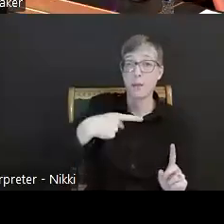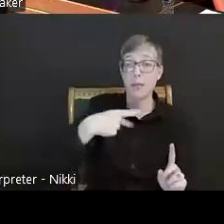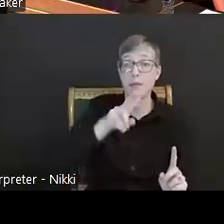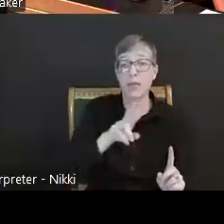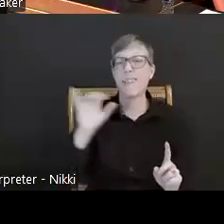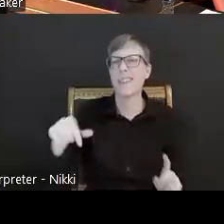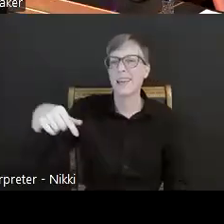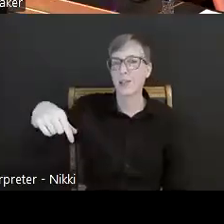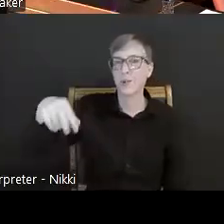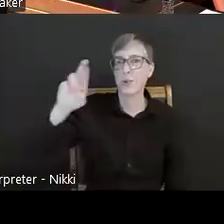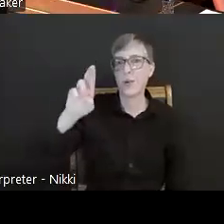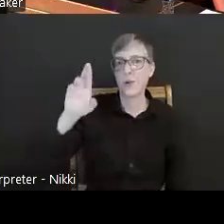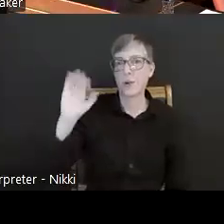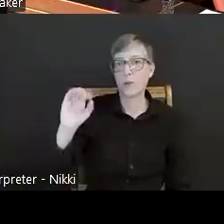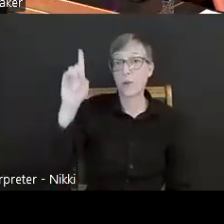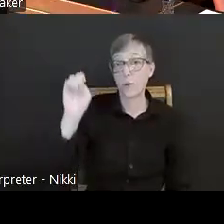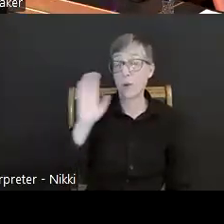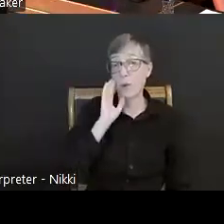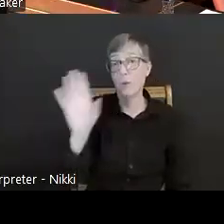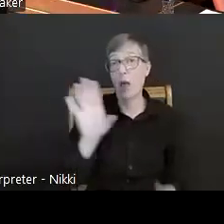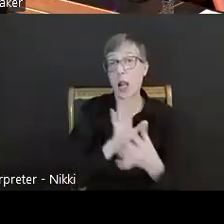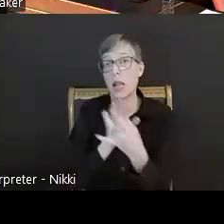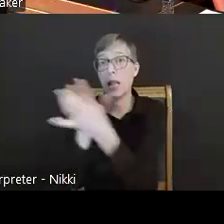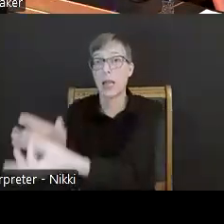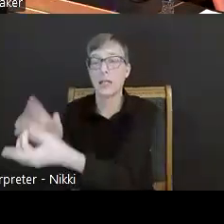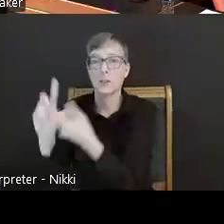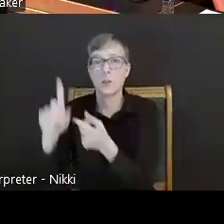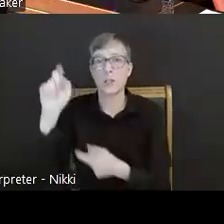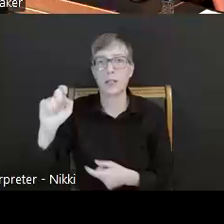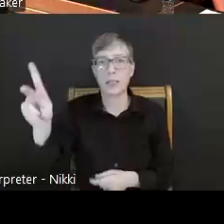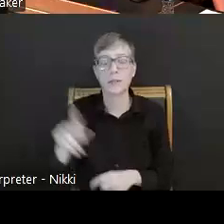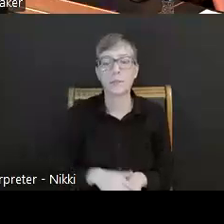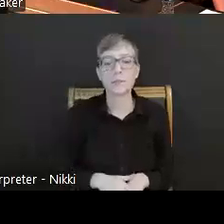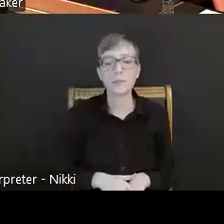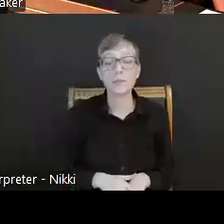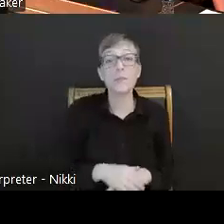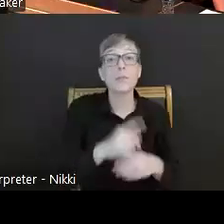also there on the slide um we meet the fourth Tuesday of every month from 2: to 3:00 p.m. and